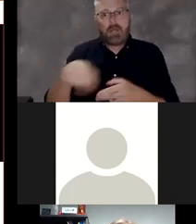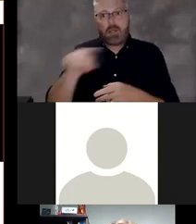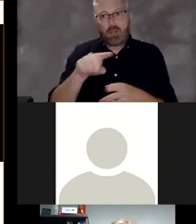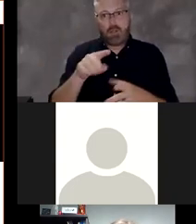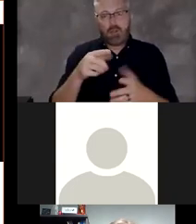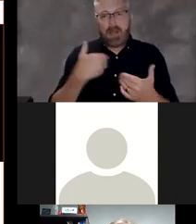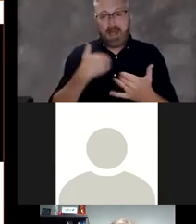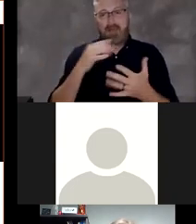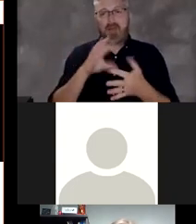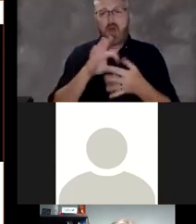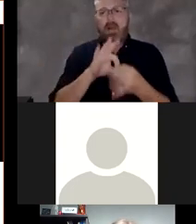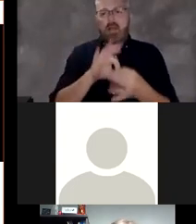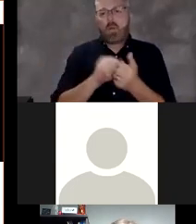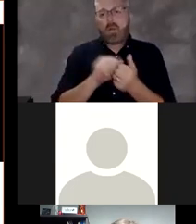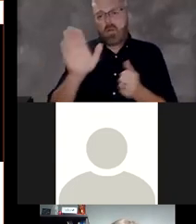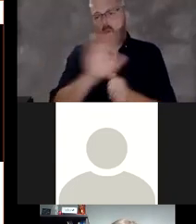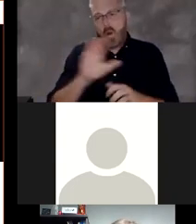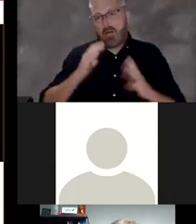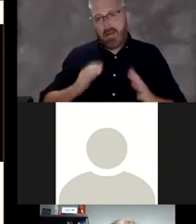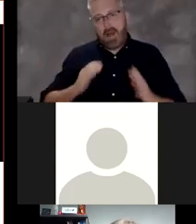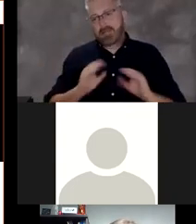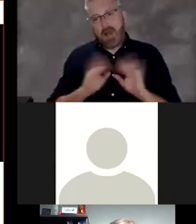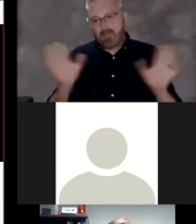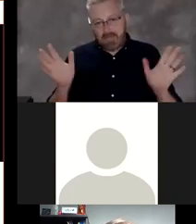WITH YOUR CLIENTS, OBVIOUSLY. THERE IS A ONE-YEAR LIMITATION